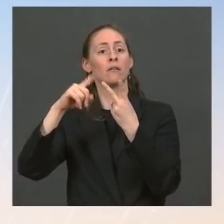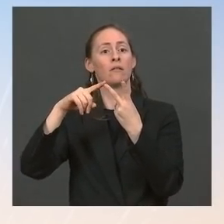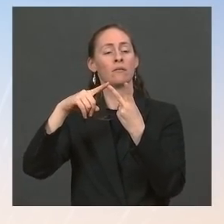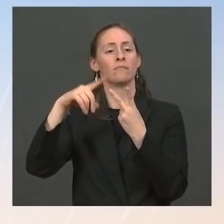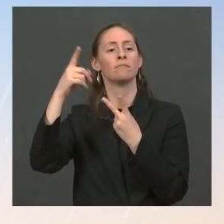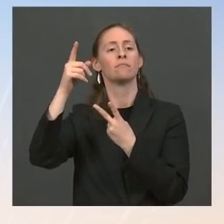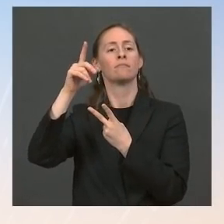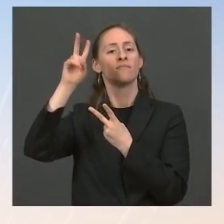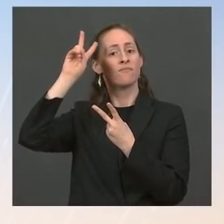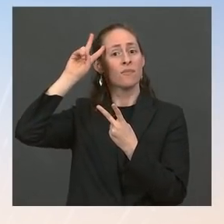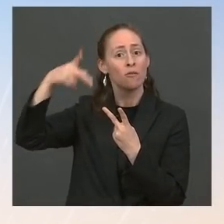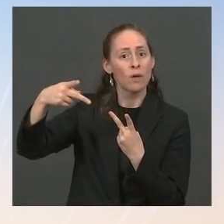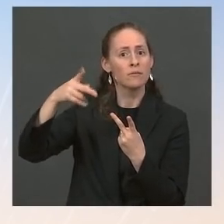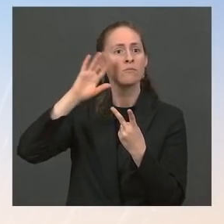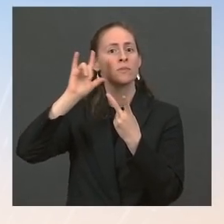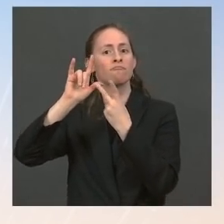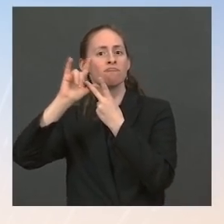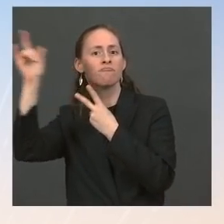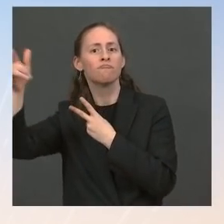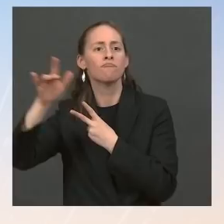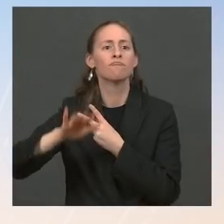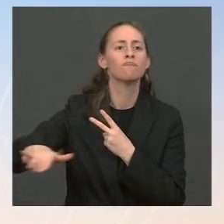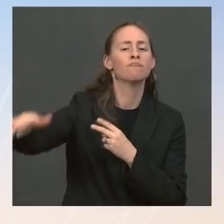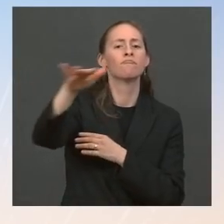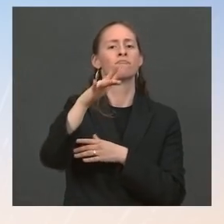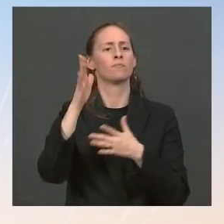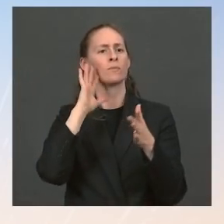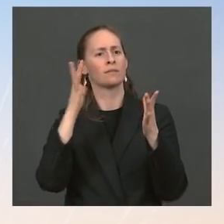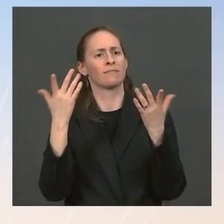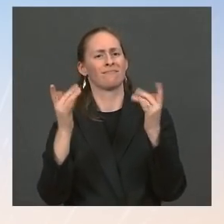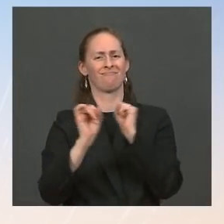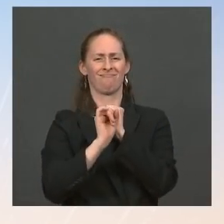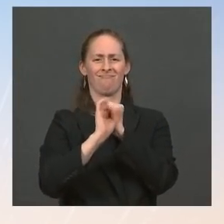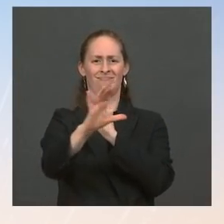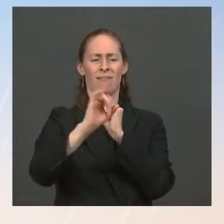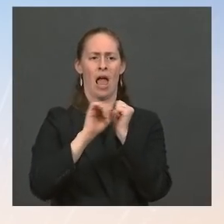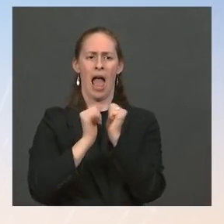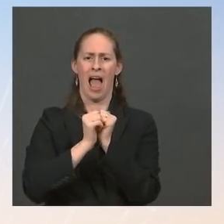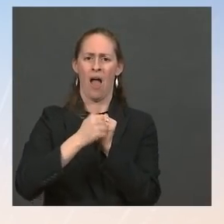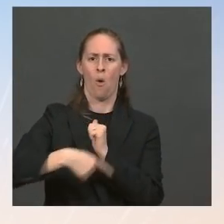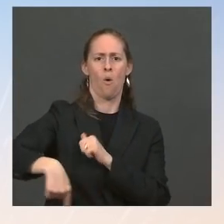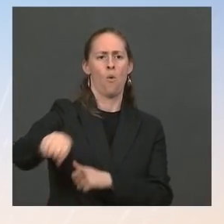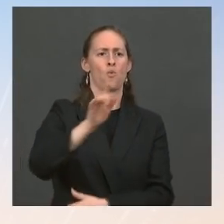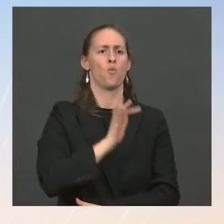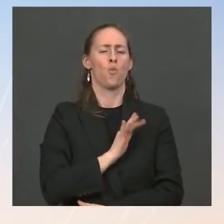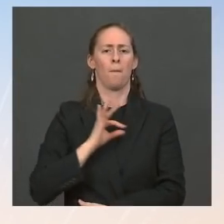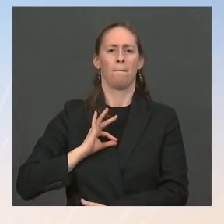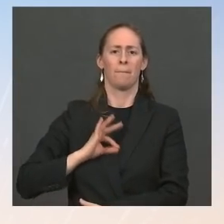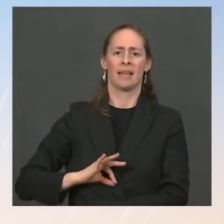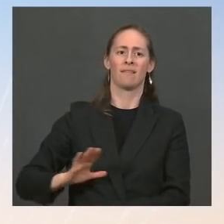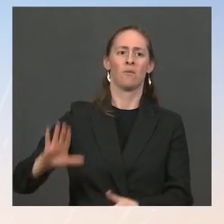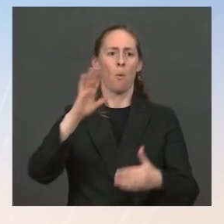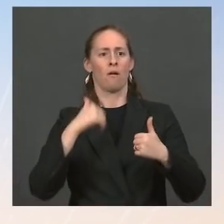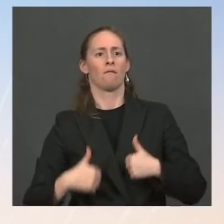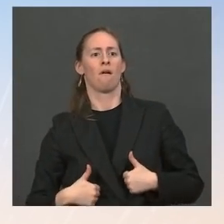talking about how these packages benefit the American people and the direct impact they're going to have on their lives.